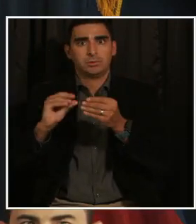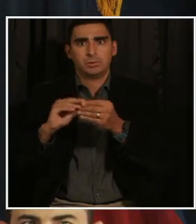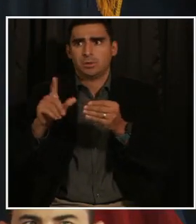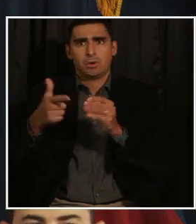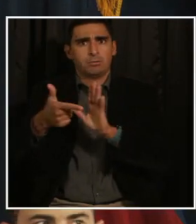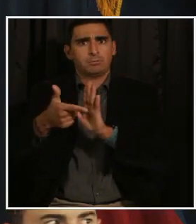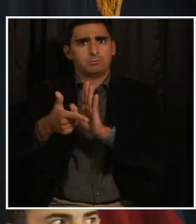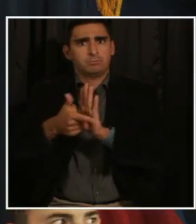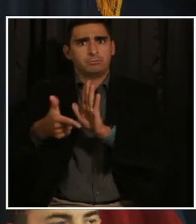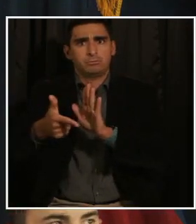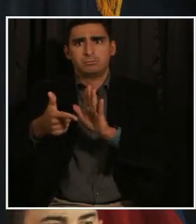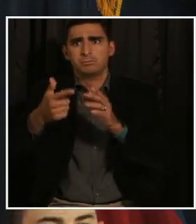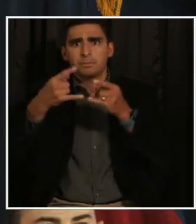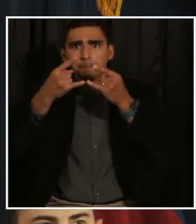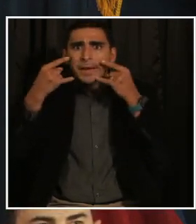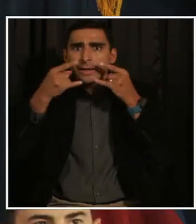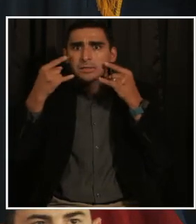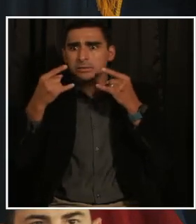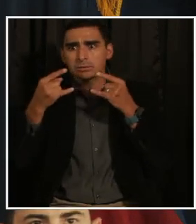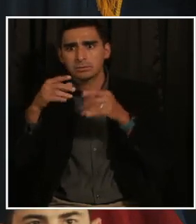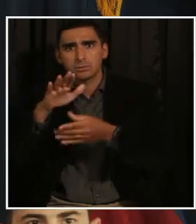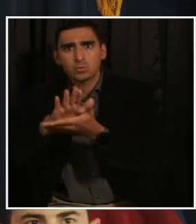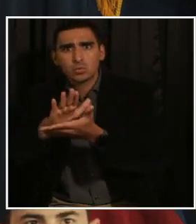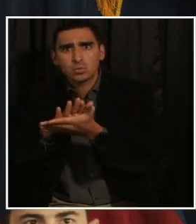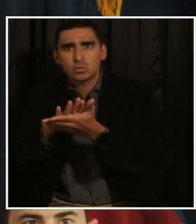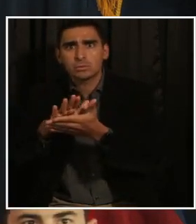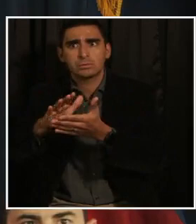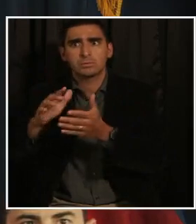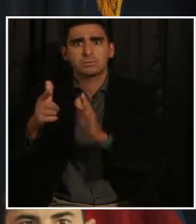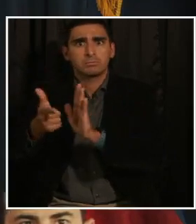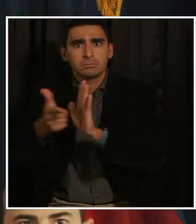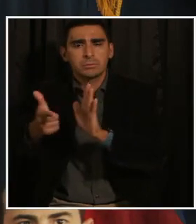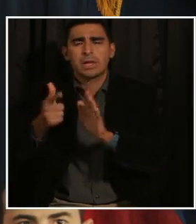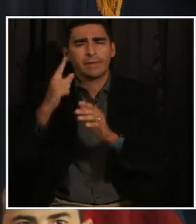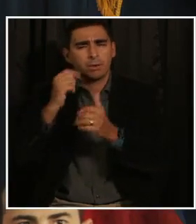use across all schools i think many of them of those have been tossed out or tried kind